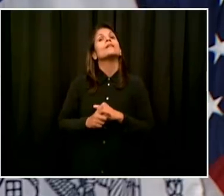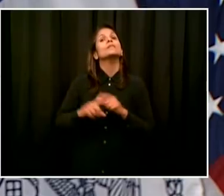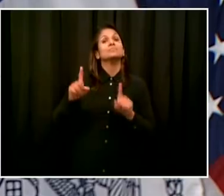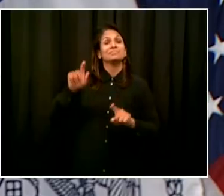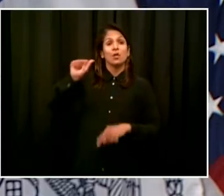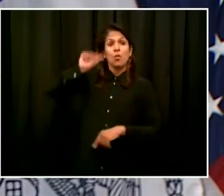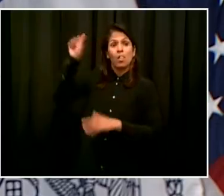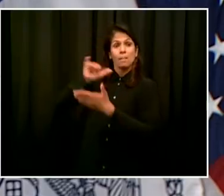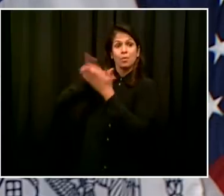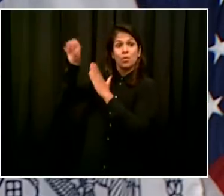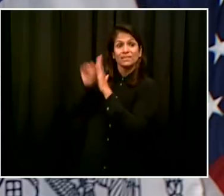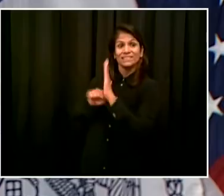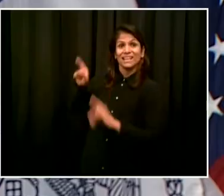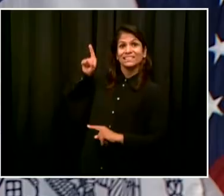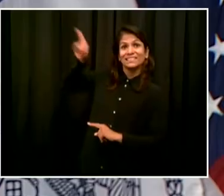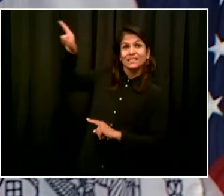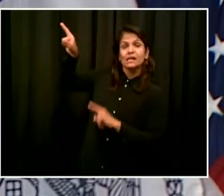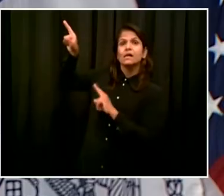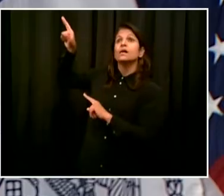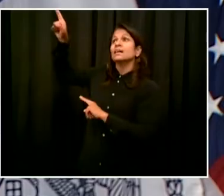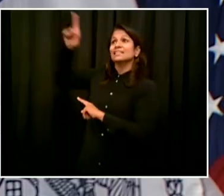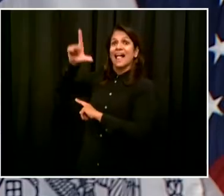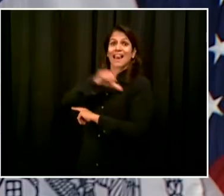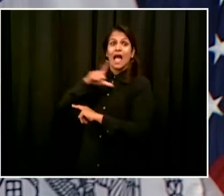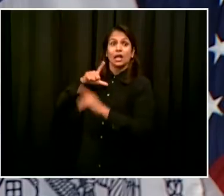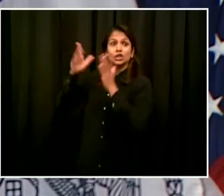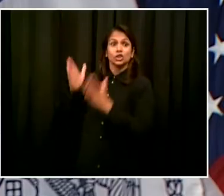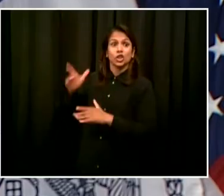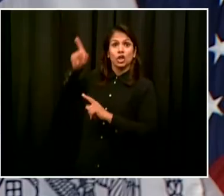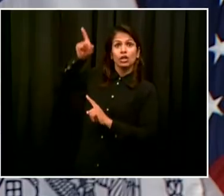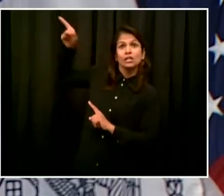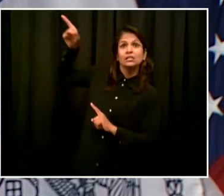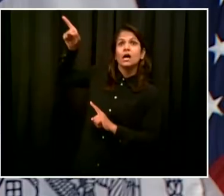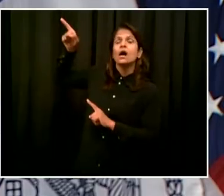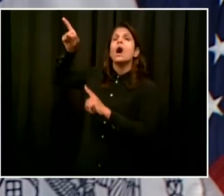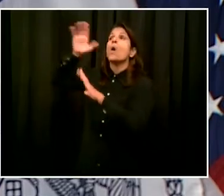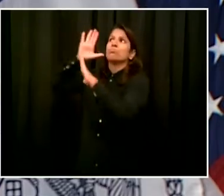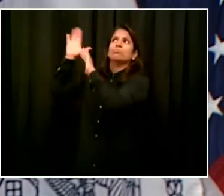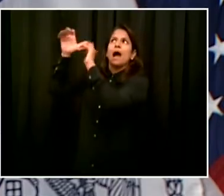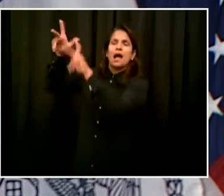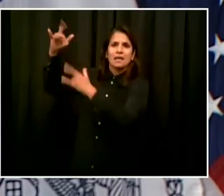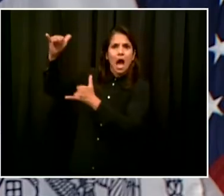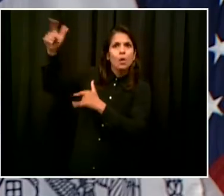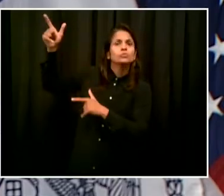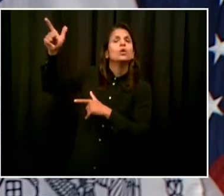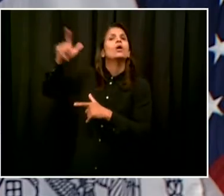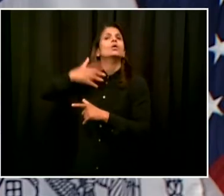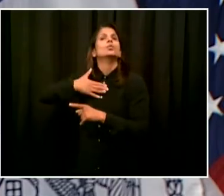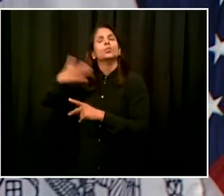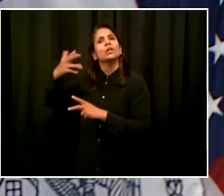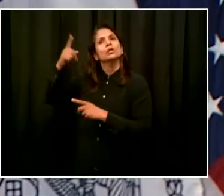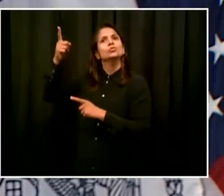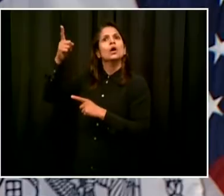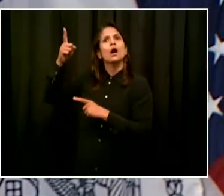LEADERSHIP. IF ALBANY IS DEFINITIVELY